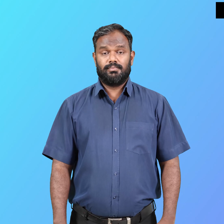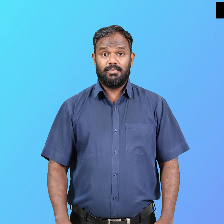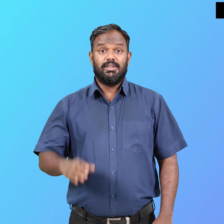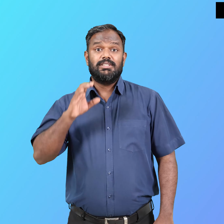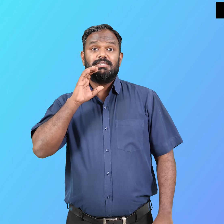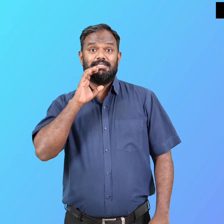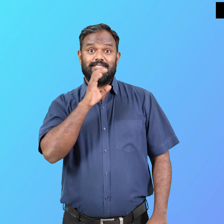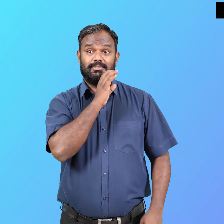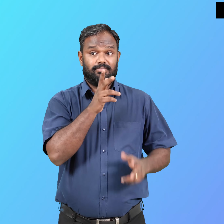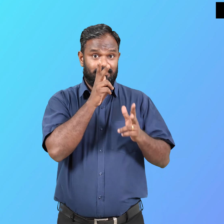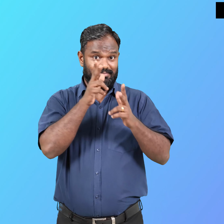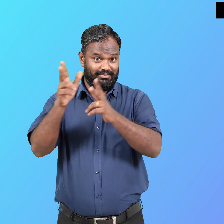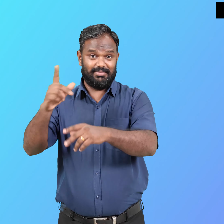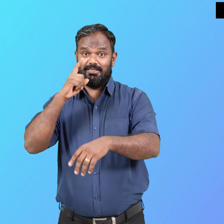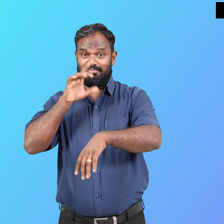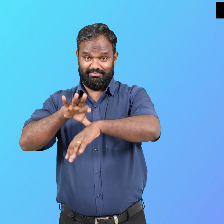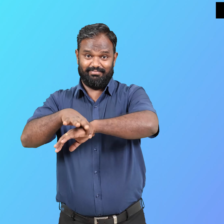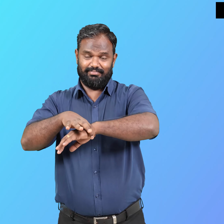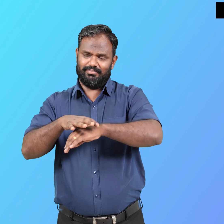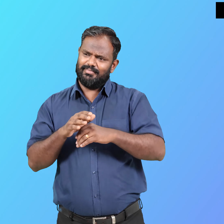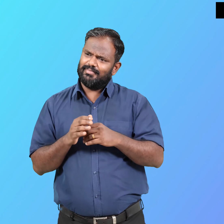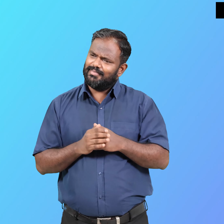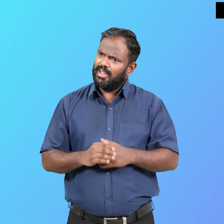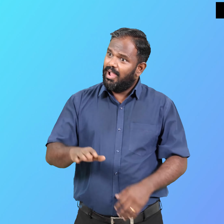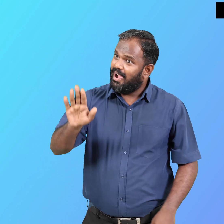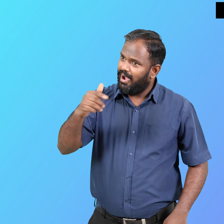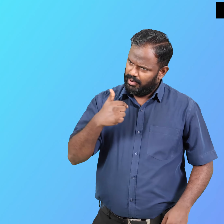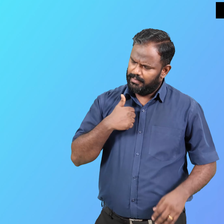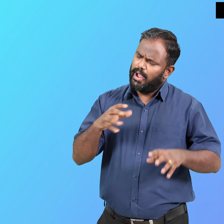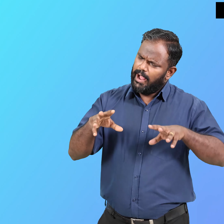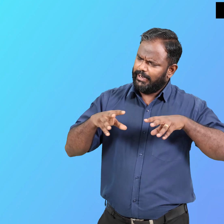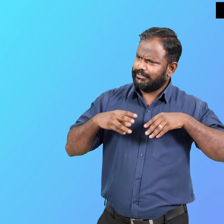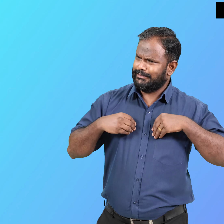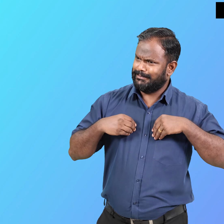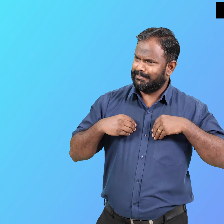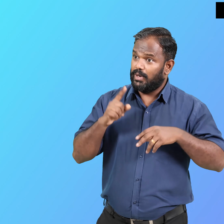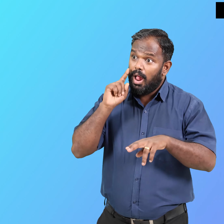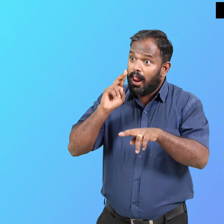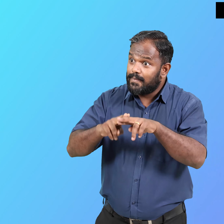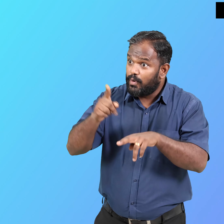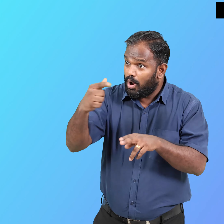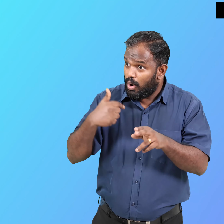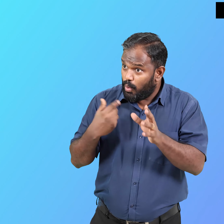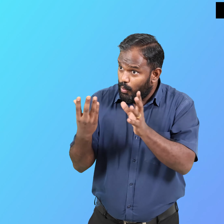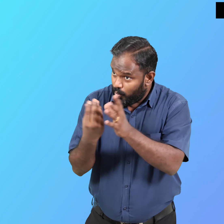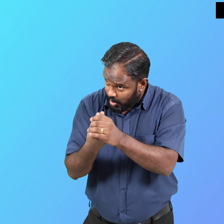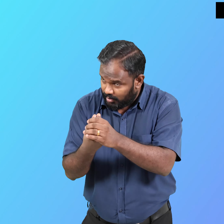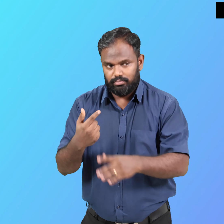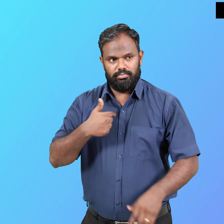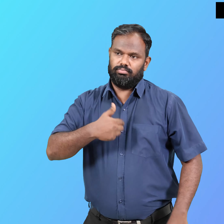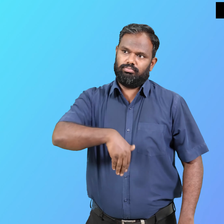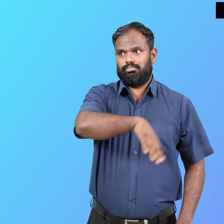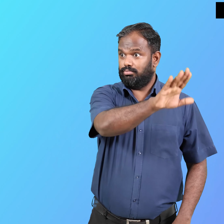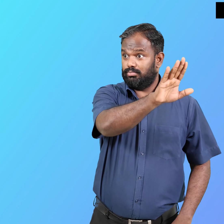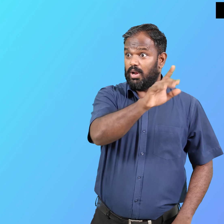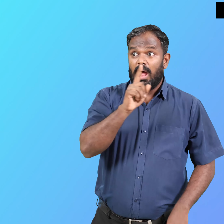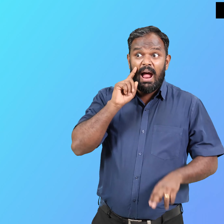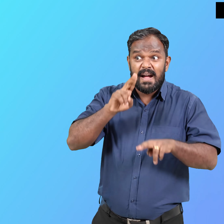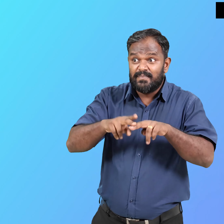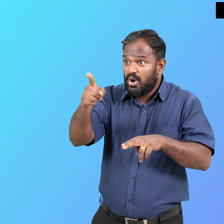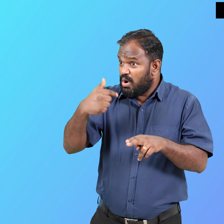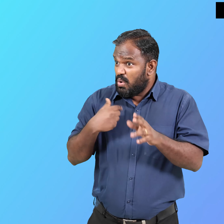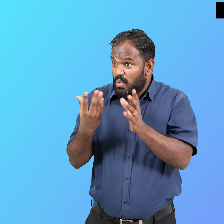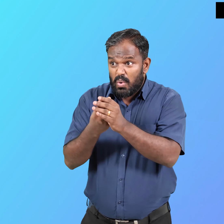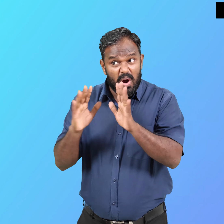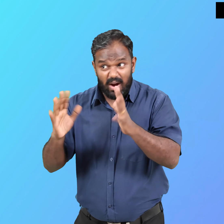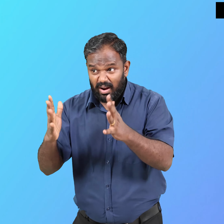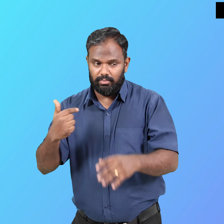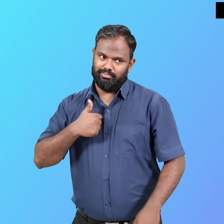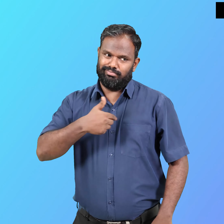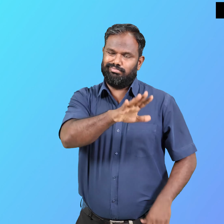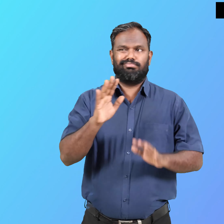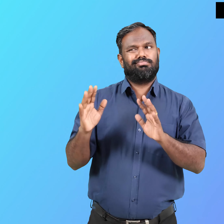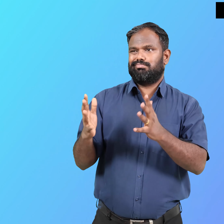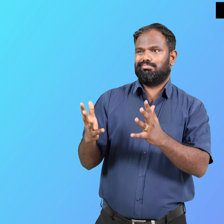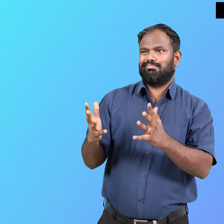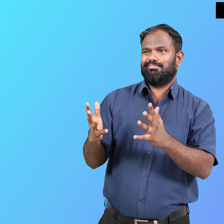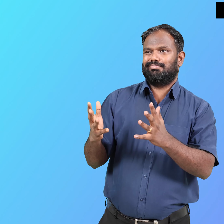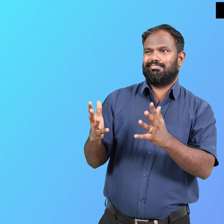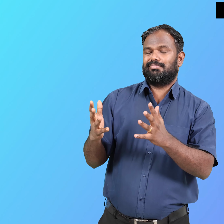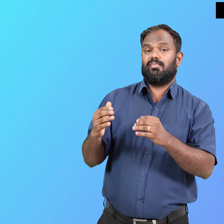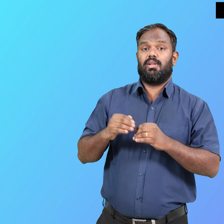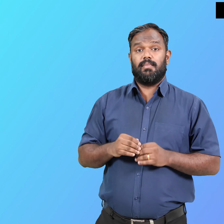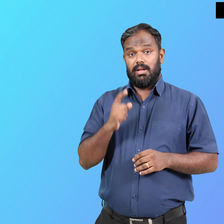Then Barak said to Deborah, “I will go and do this if you will go with me. But if you will not go with me, I will not go.”